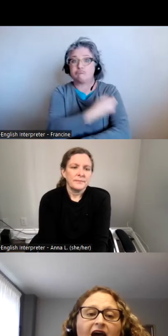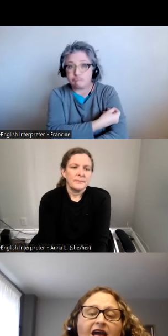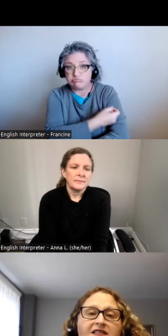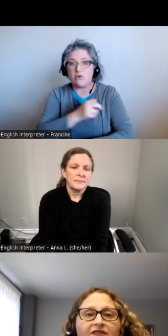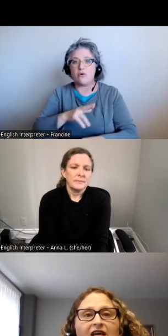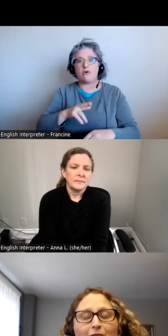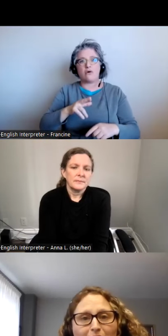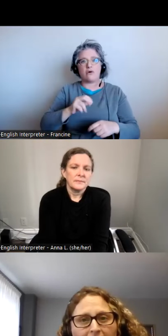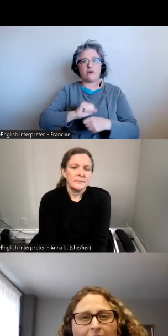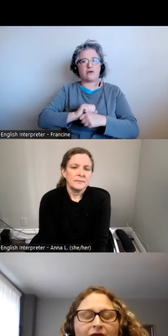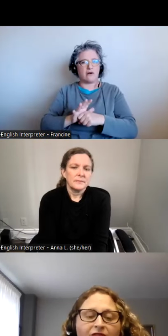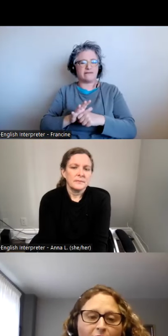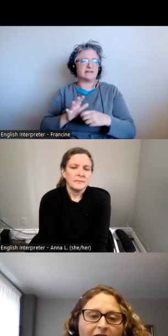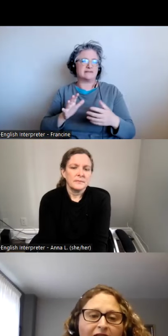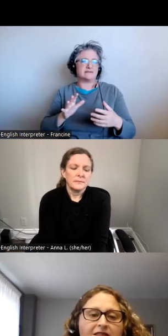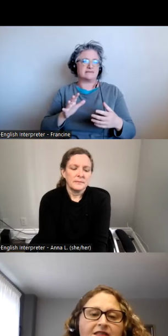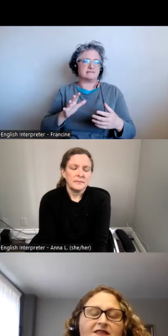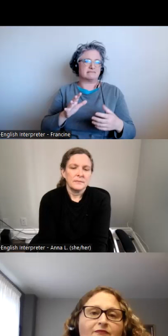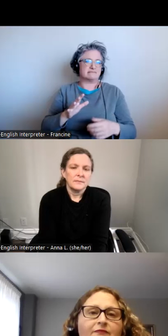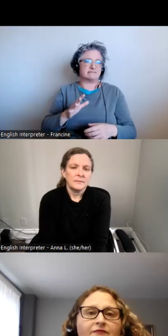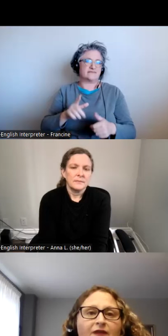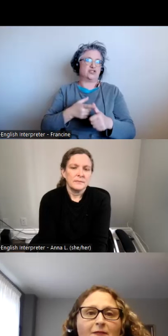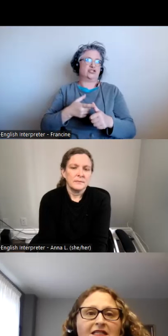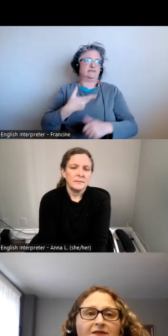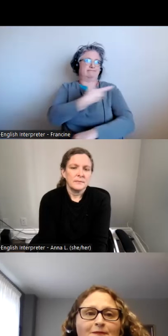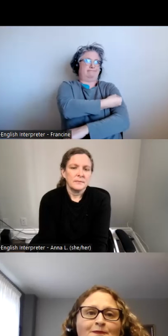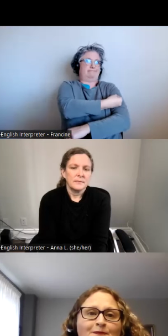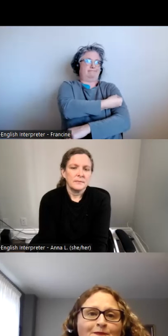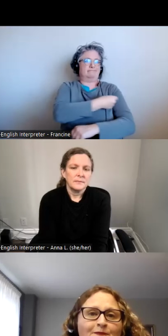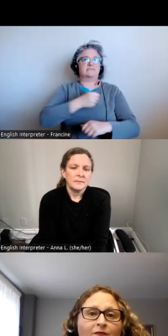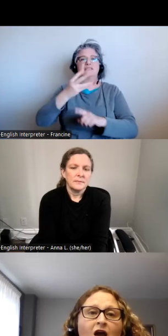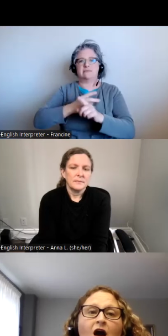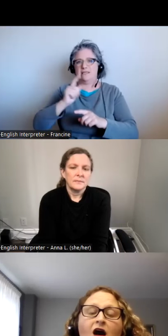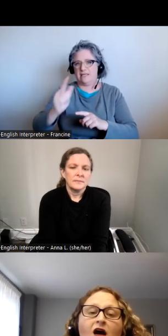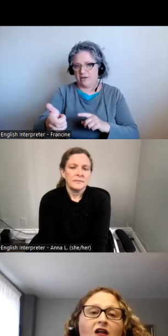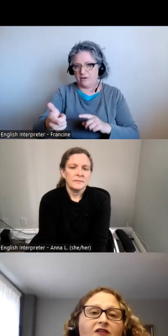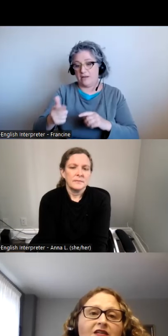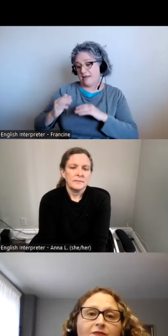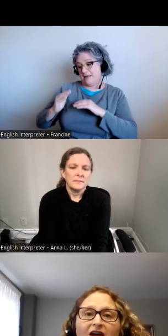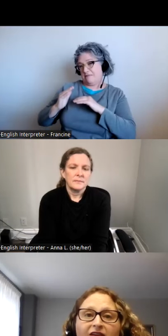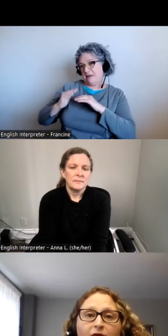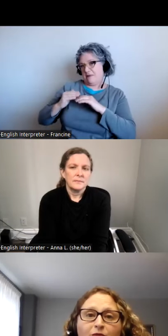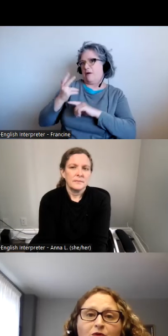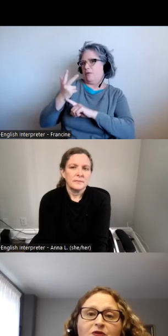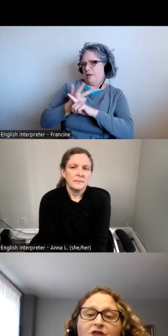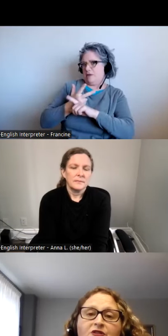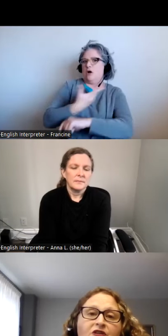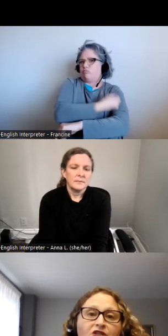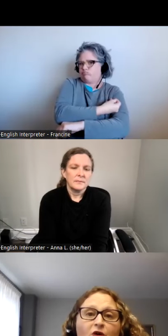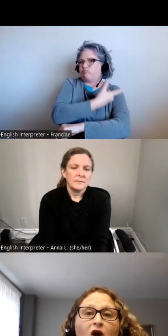and can be given at six months following the last booster or